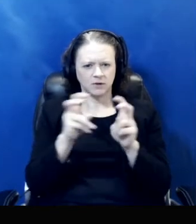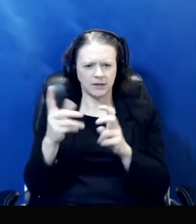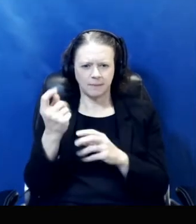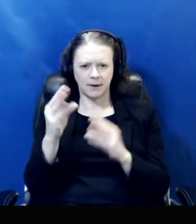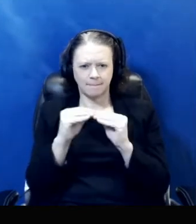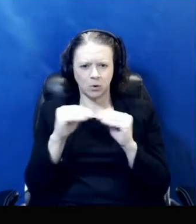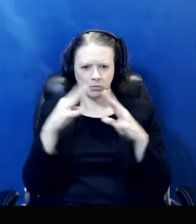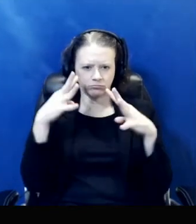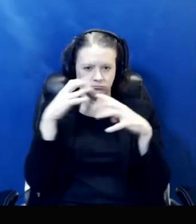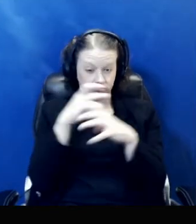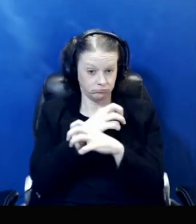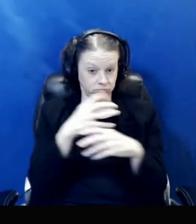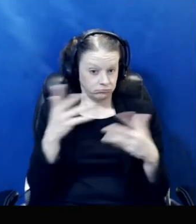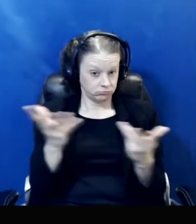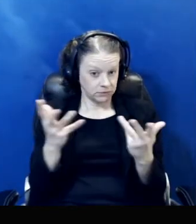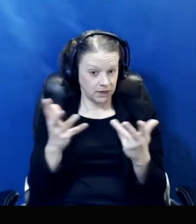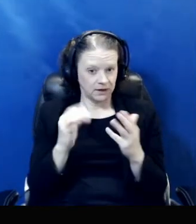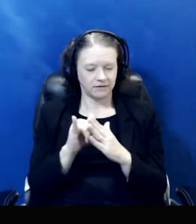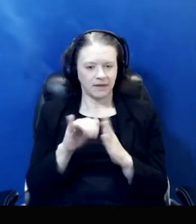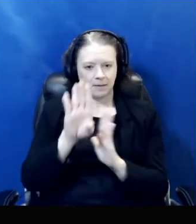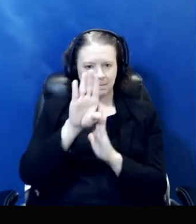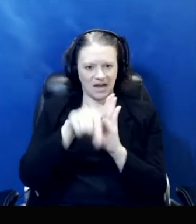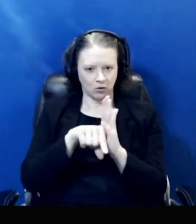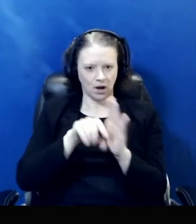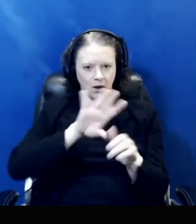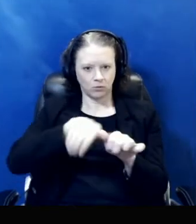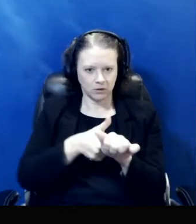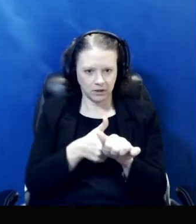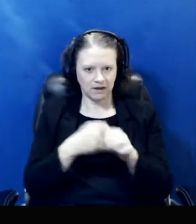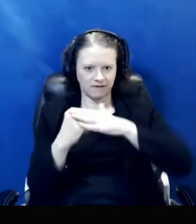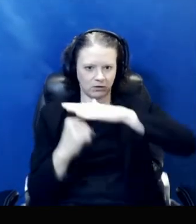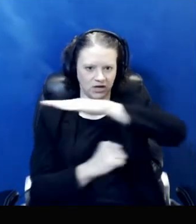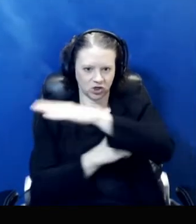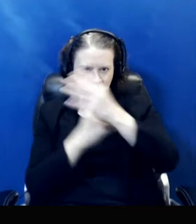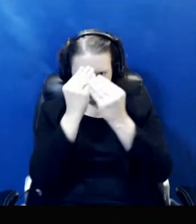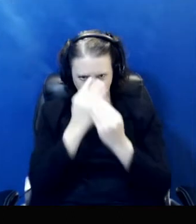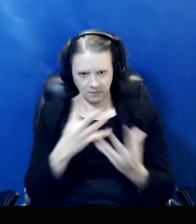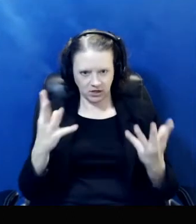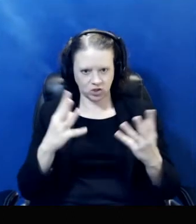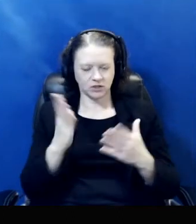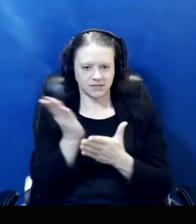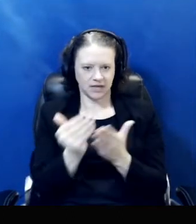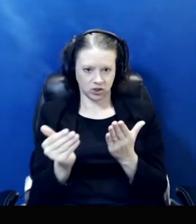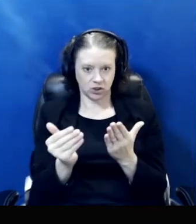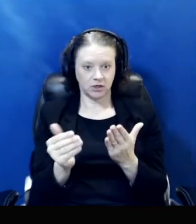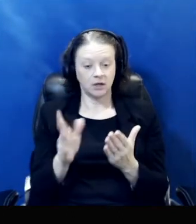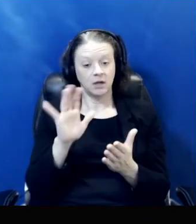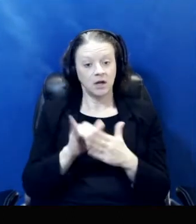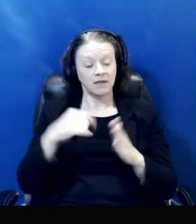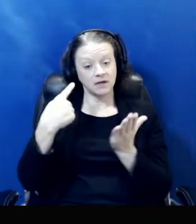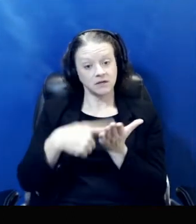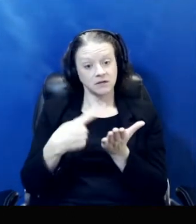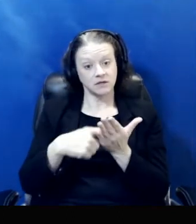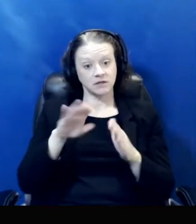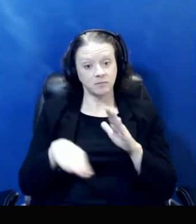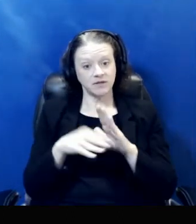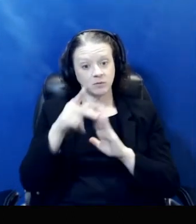complex, is the background and foundational information section, and this discusses basic principles or contacts that a